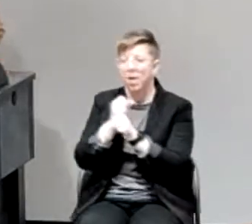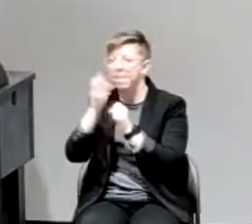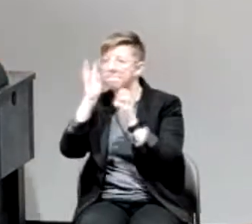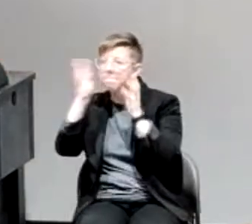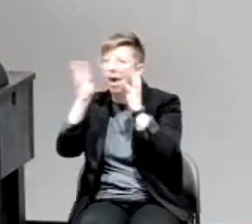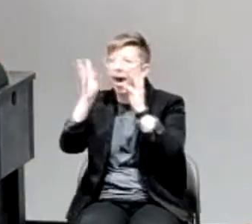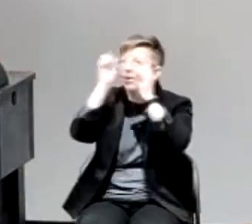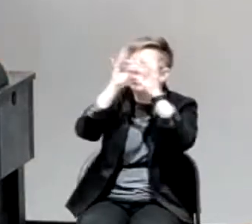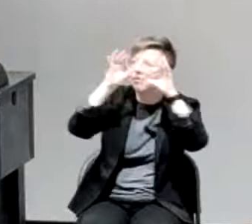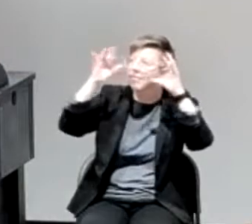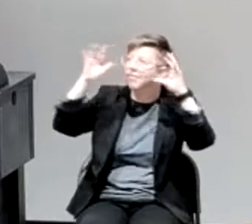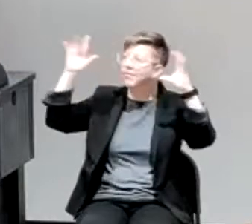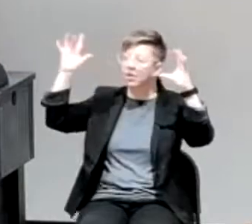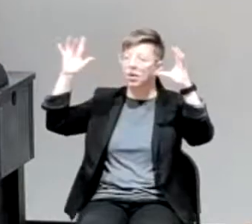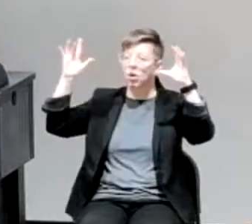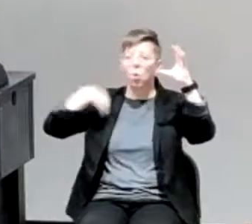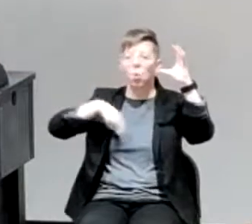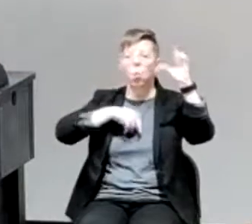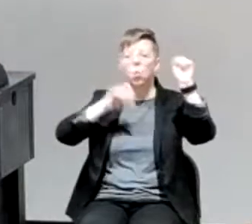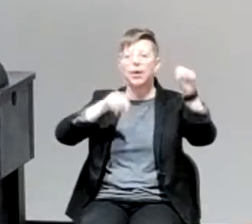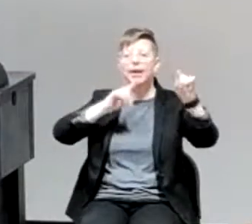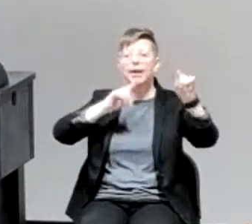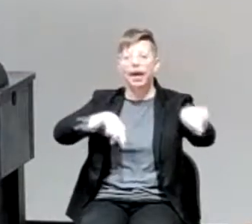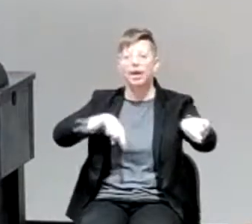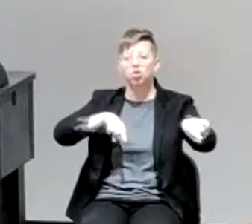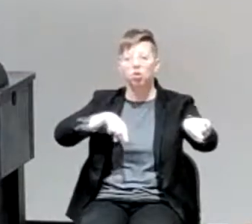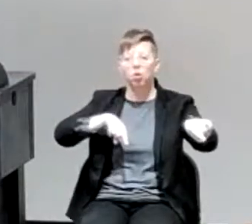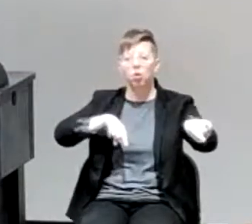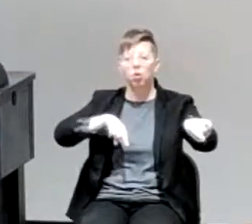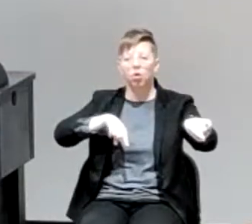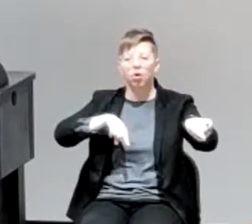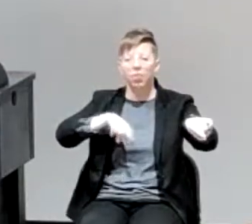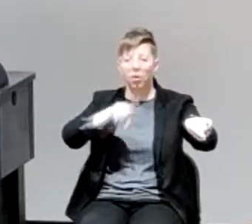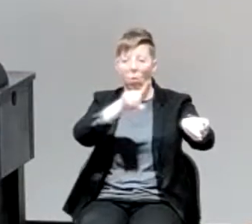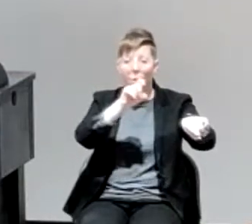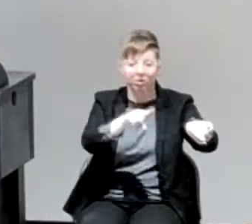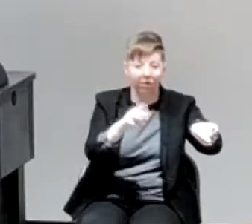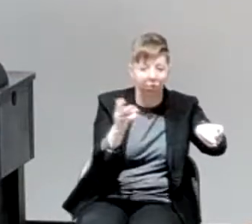future of our state is simply a function of how vigorous